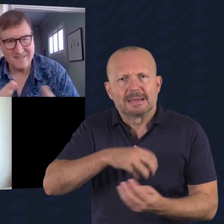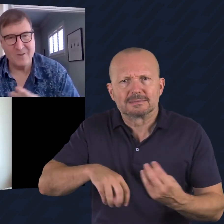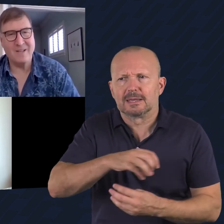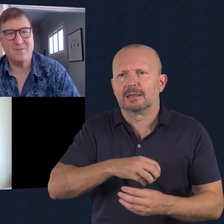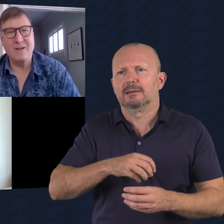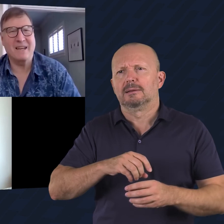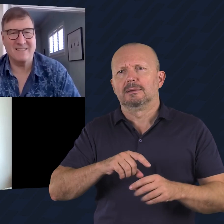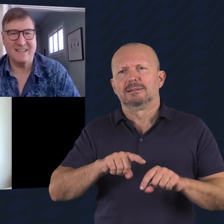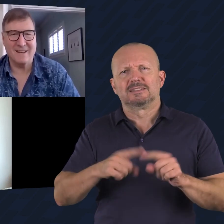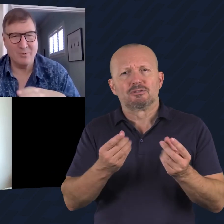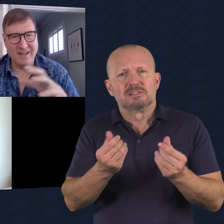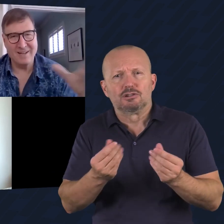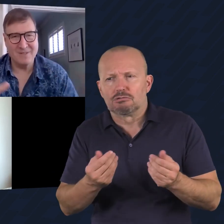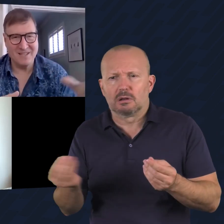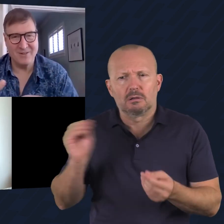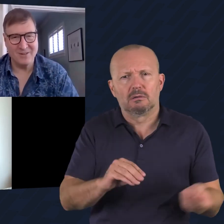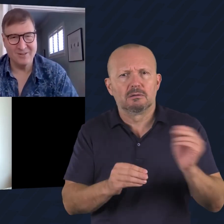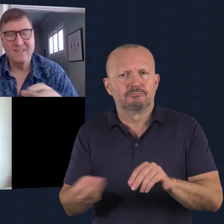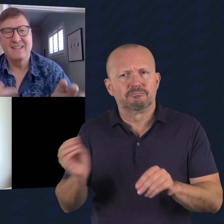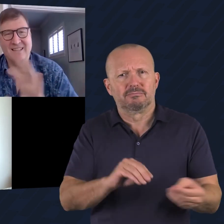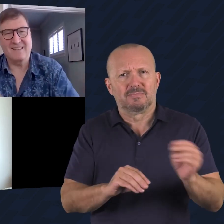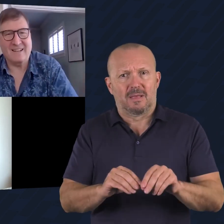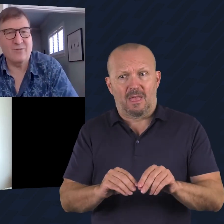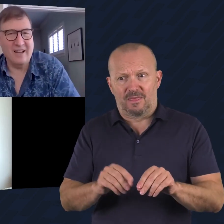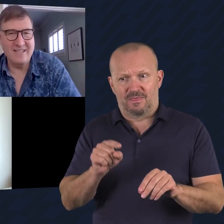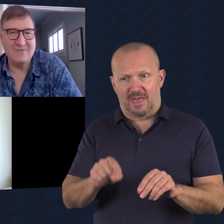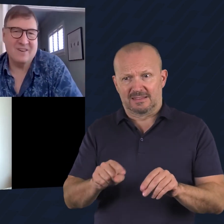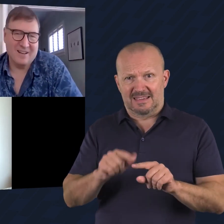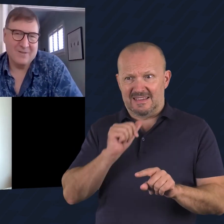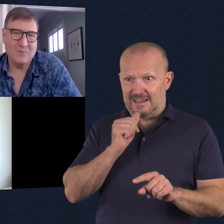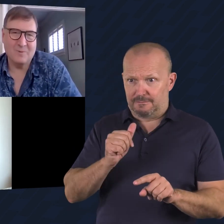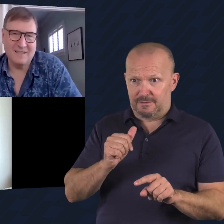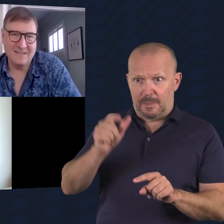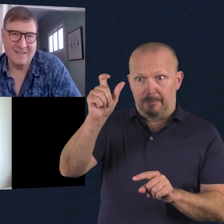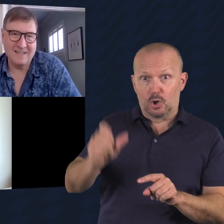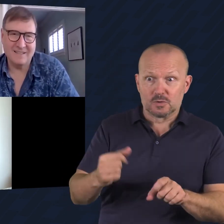so much remixing and bringing in material, that creative side of it would be, I think,